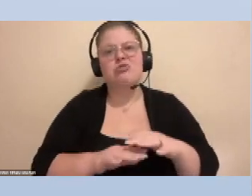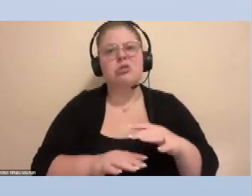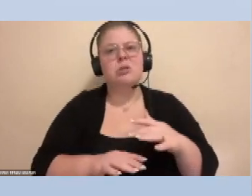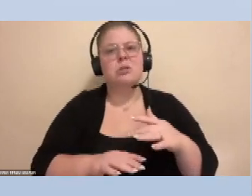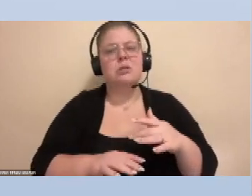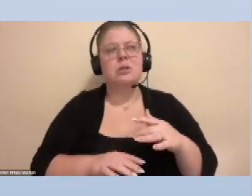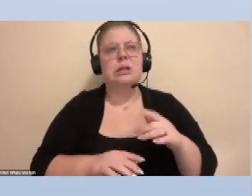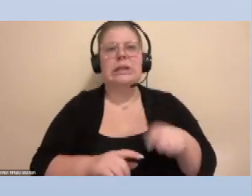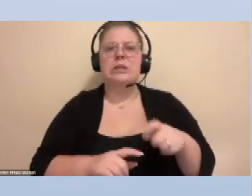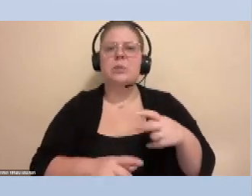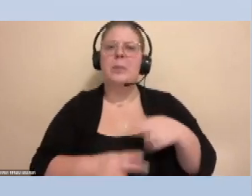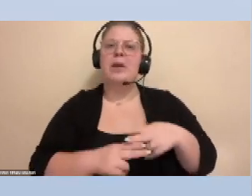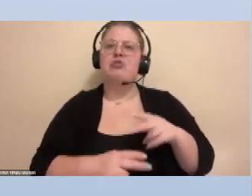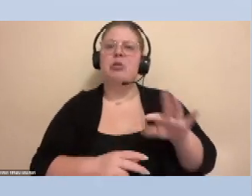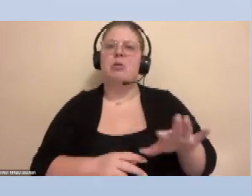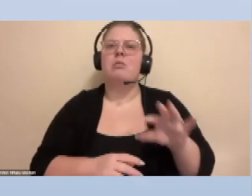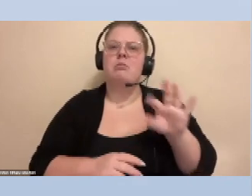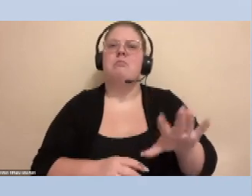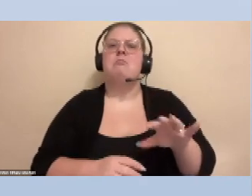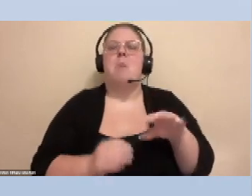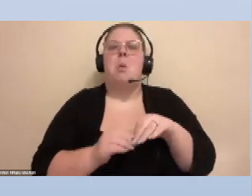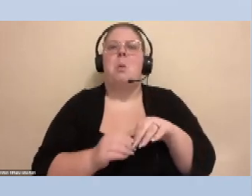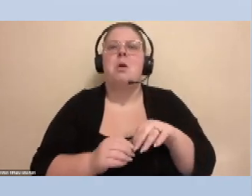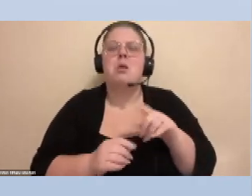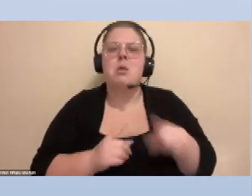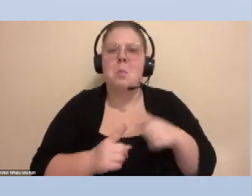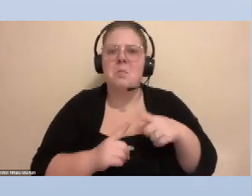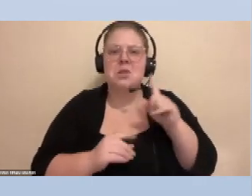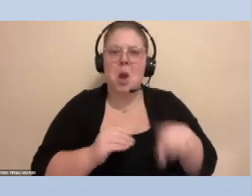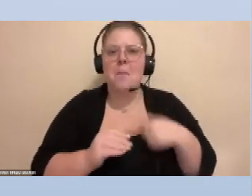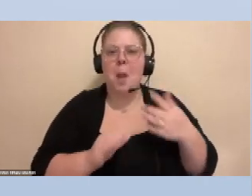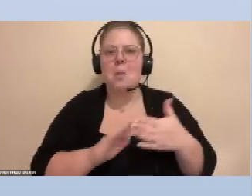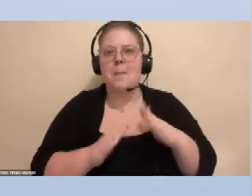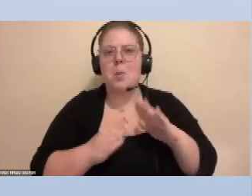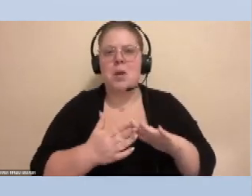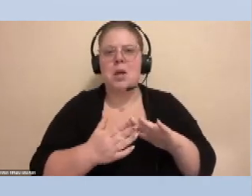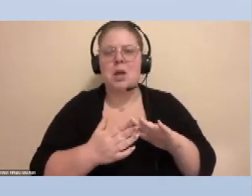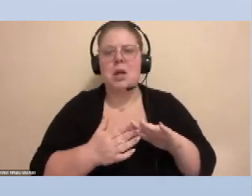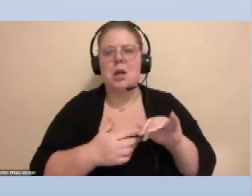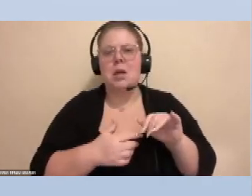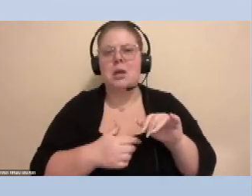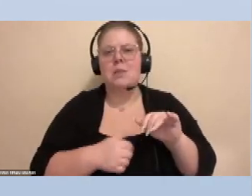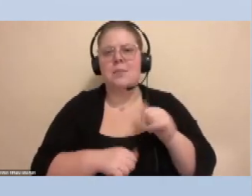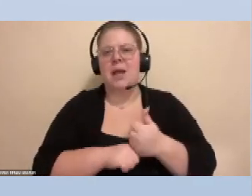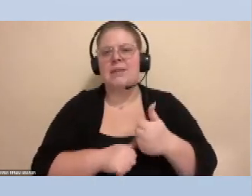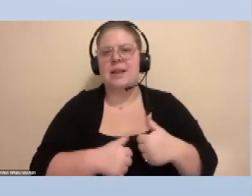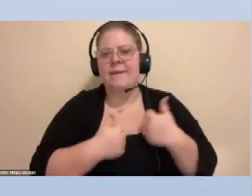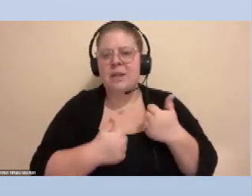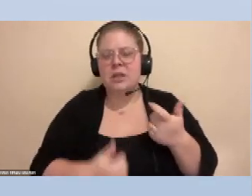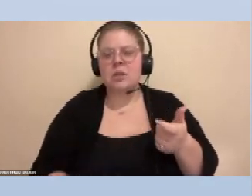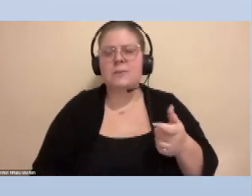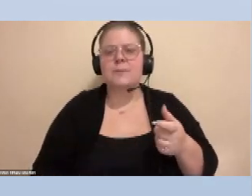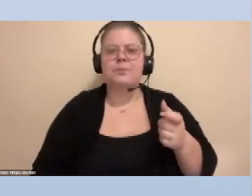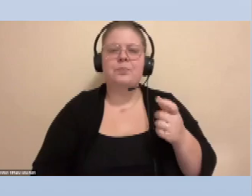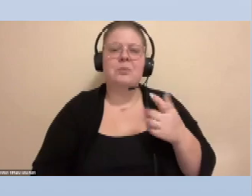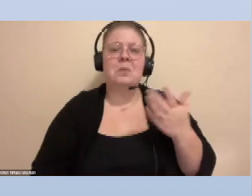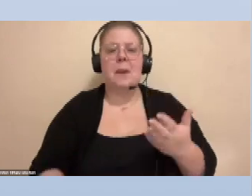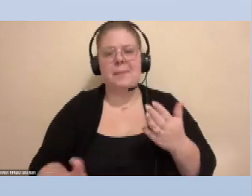be in the community based living space. And maybe just where I've been reading, where I'm looking.